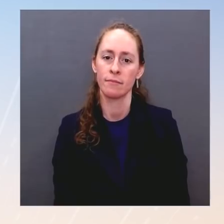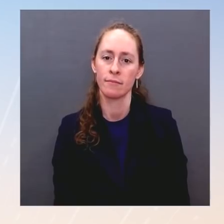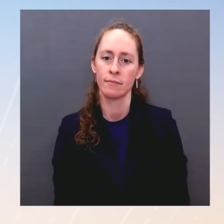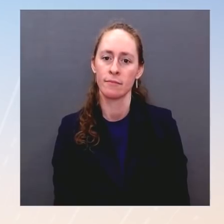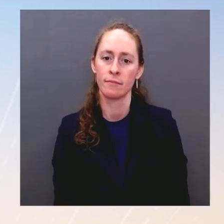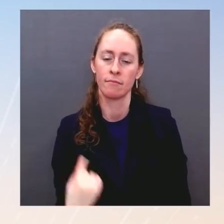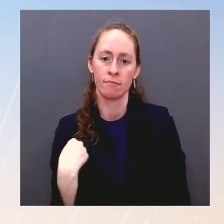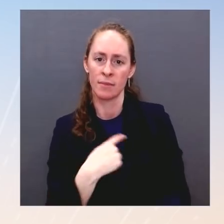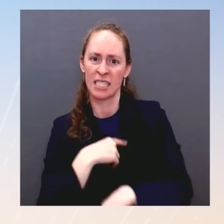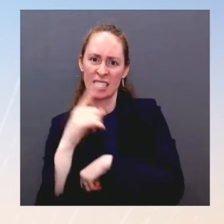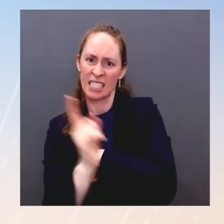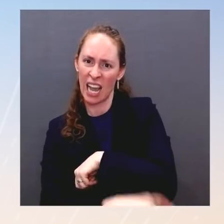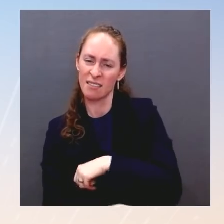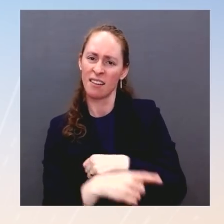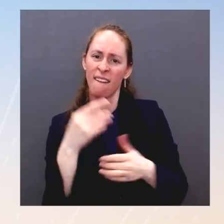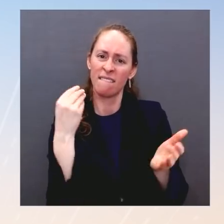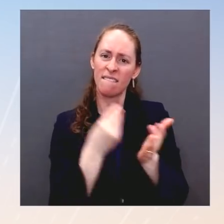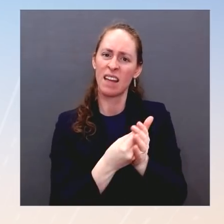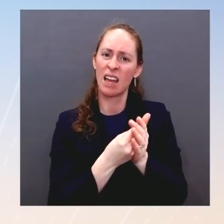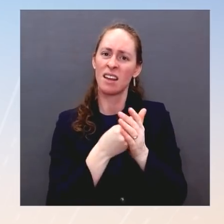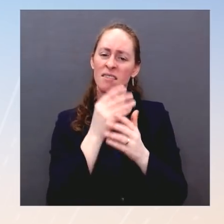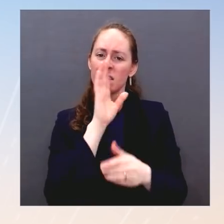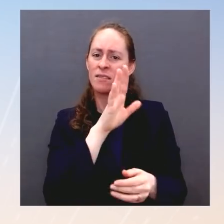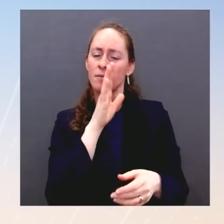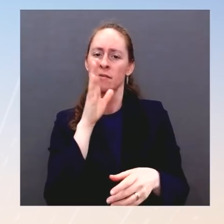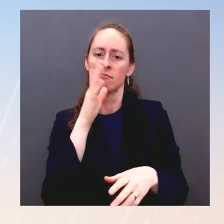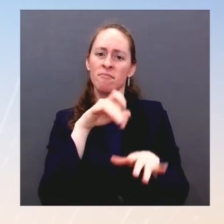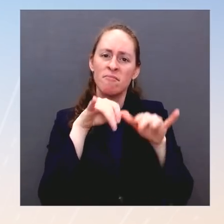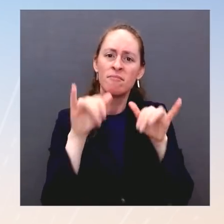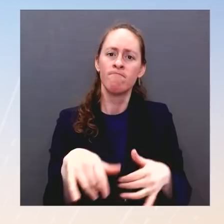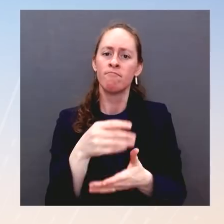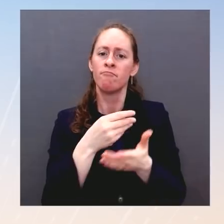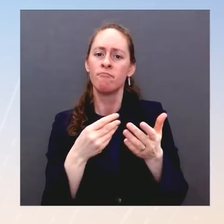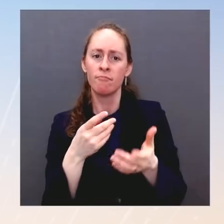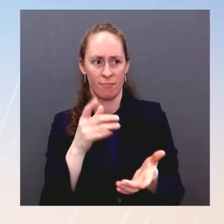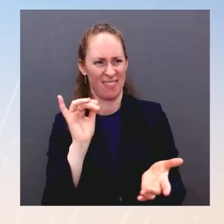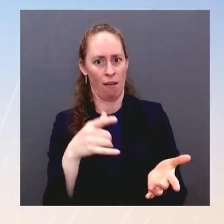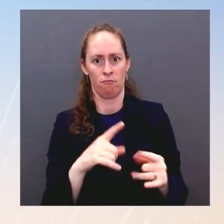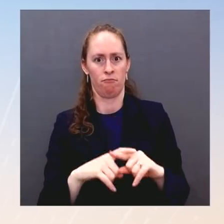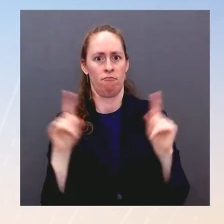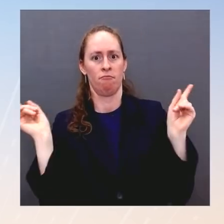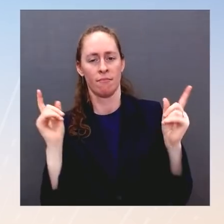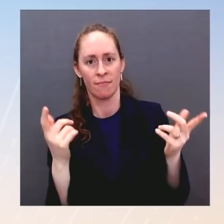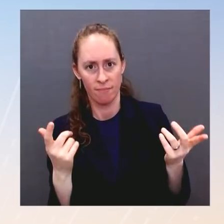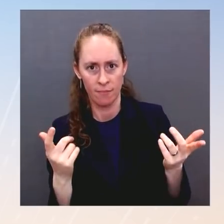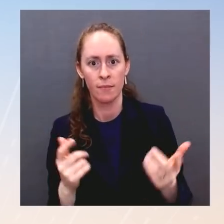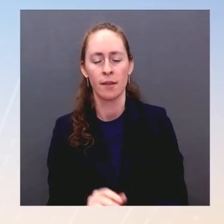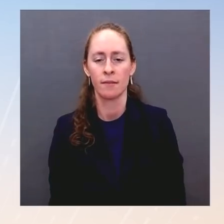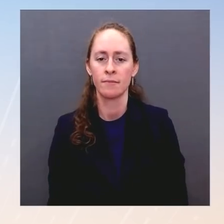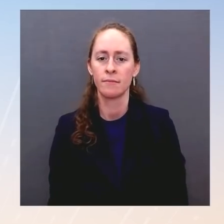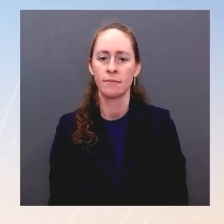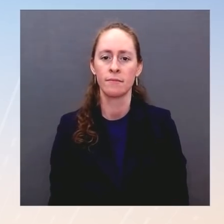at this point in time. And, obviously, de-escalation would help return us to a state where that could proceed. The Press: And does the White House, right now,